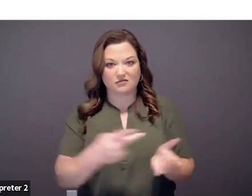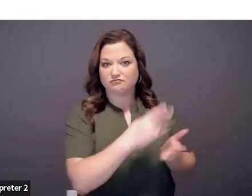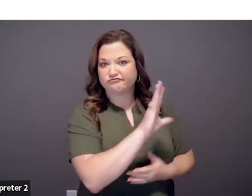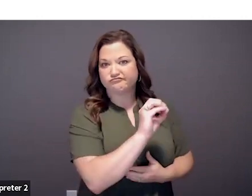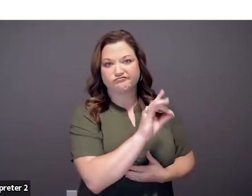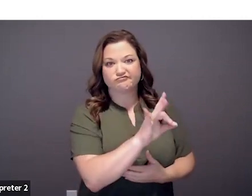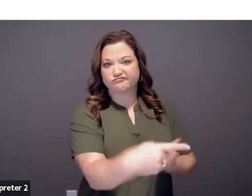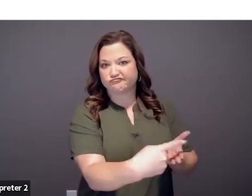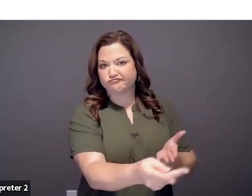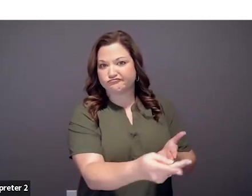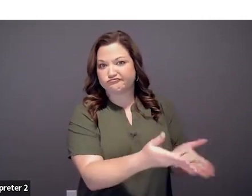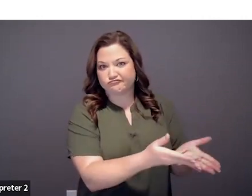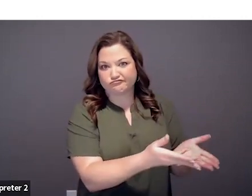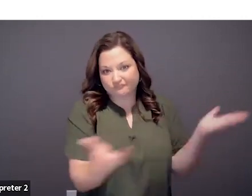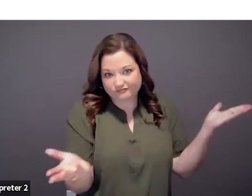of a search form passes WCAG.